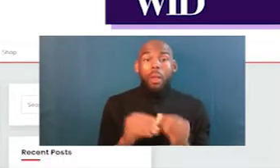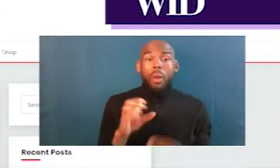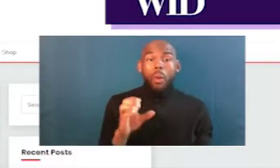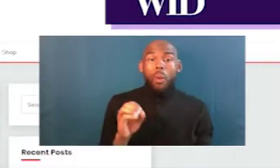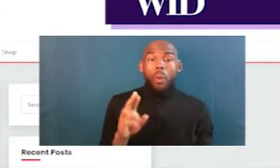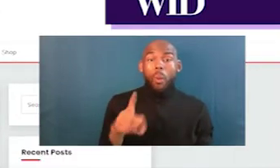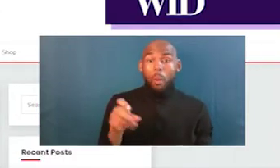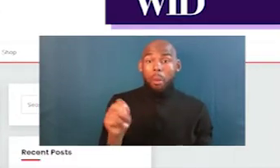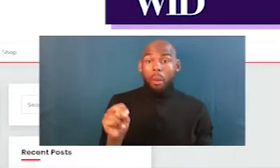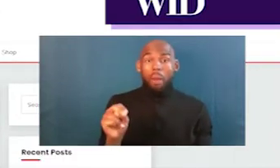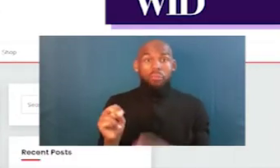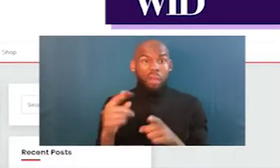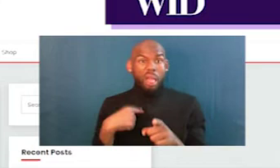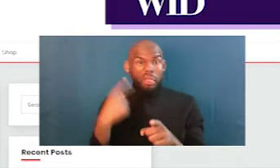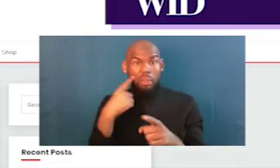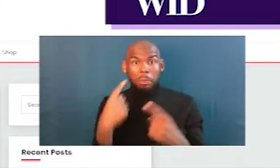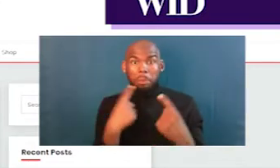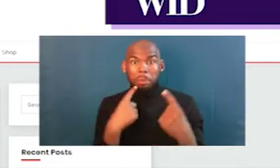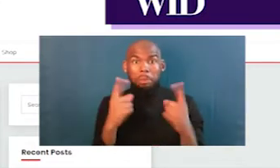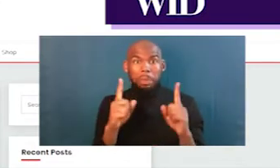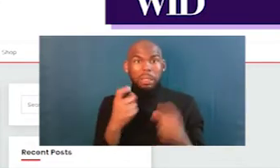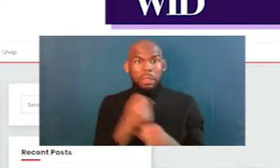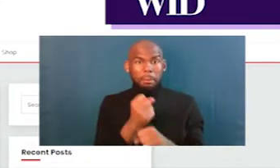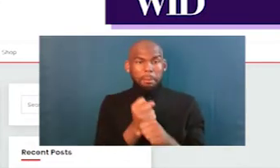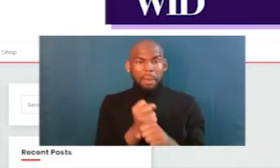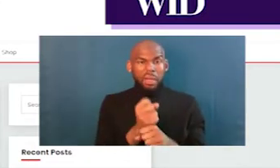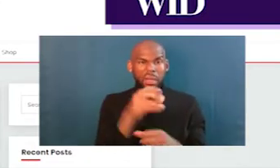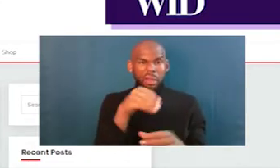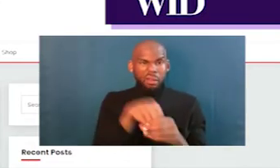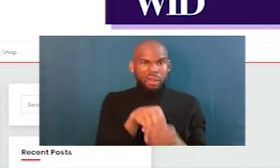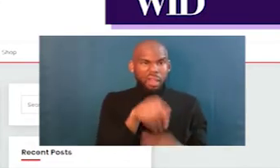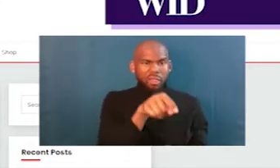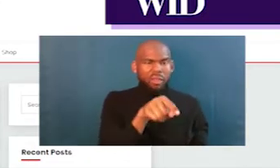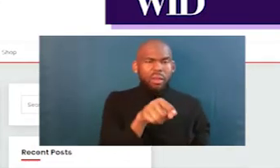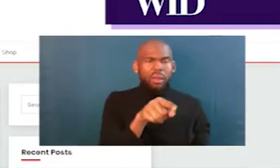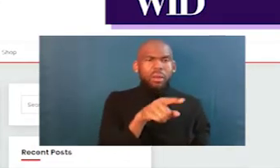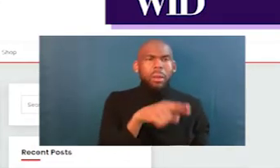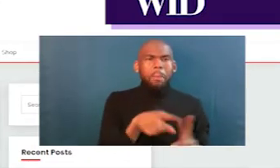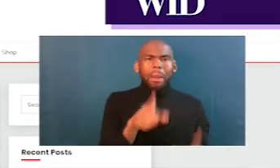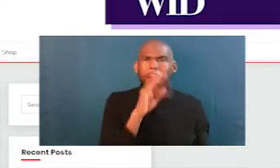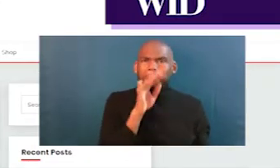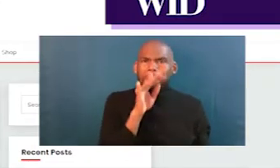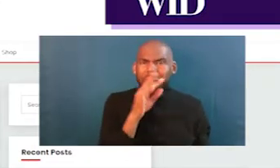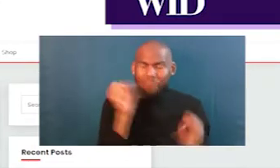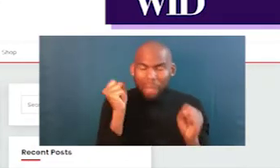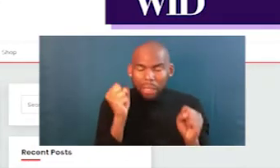It made it in there and it said something soap quick I think it was